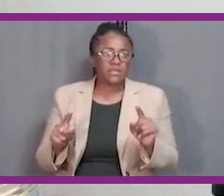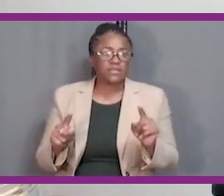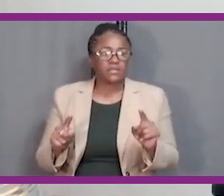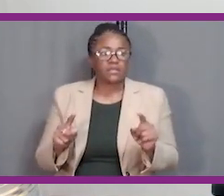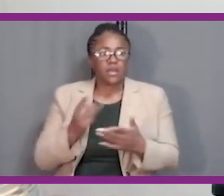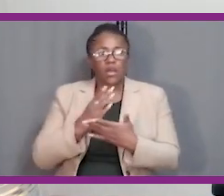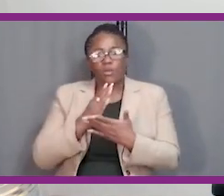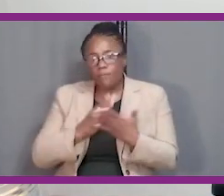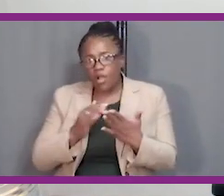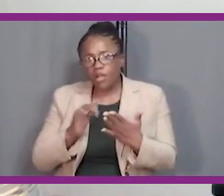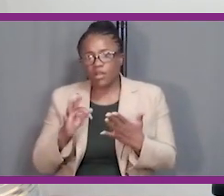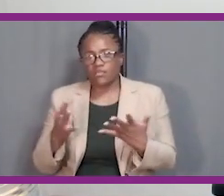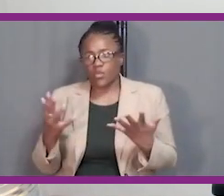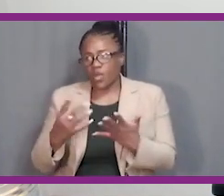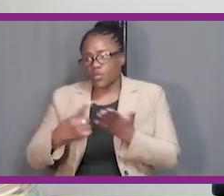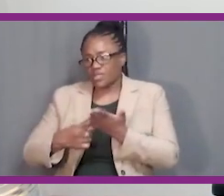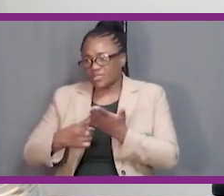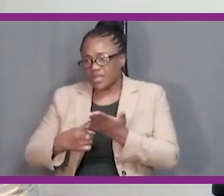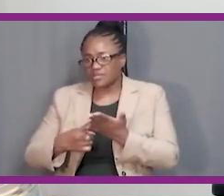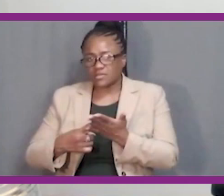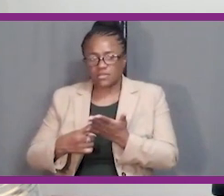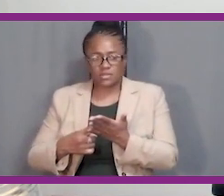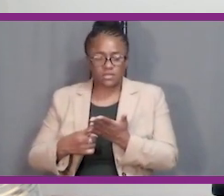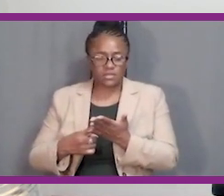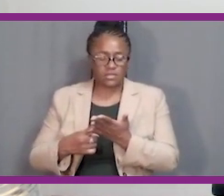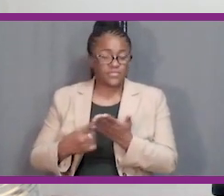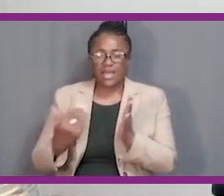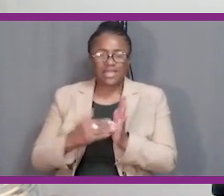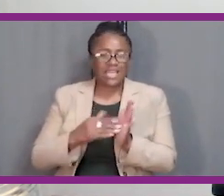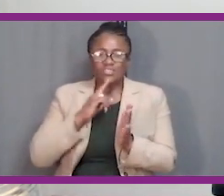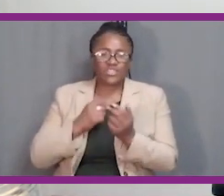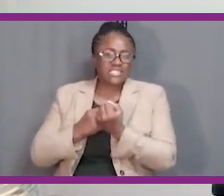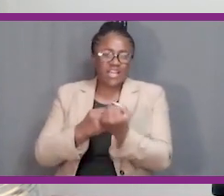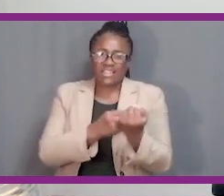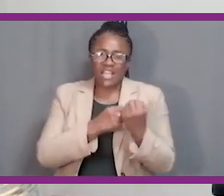but solidarity really boils down to relationship and how do we build relationships, and how do we